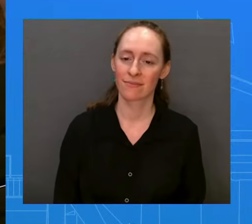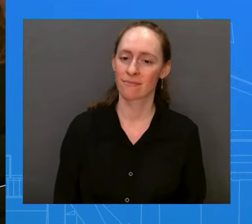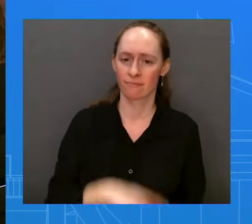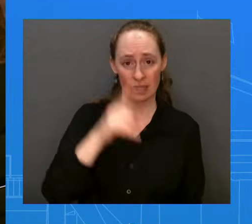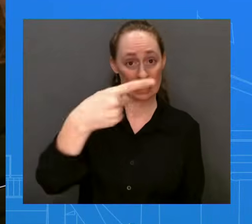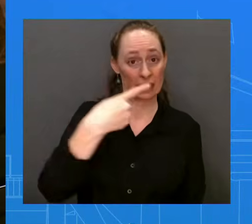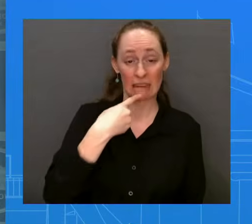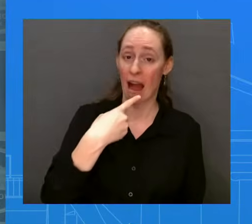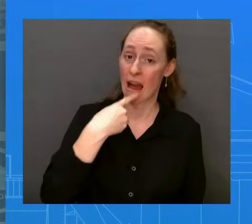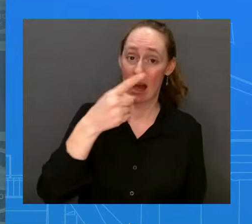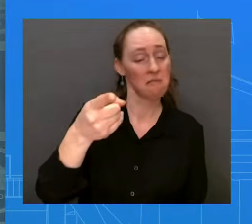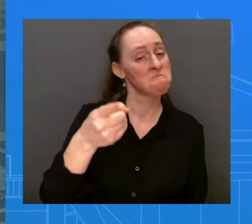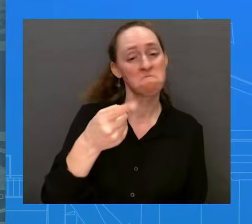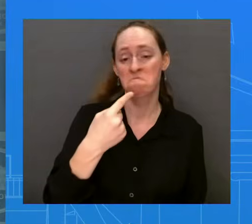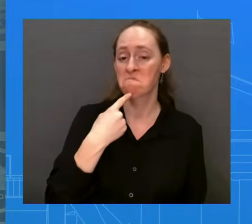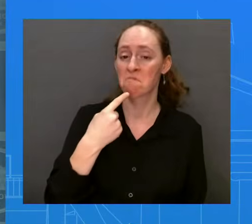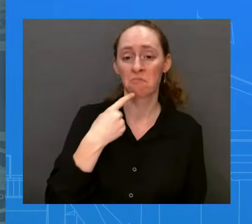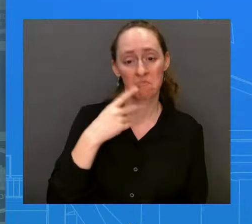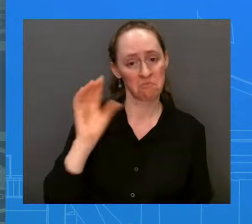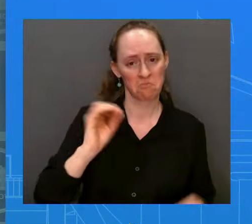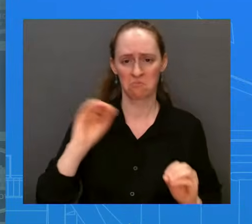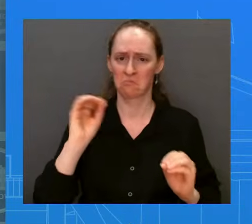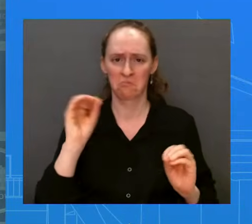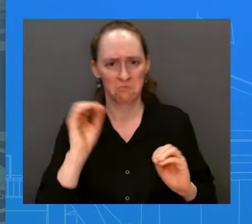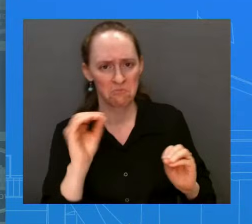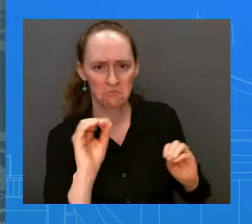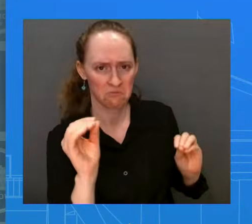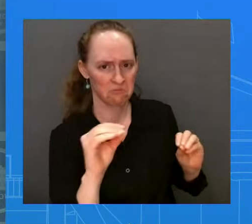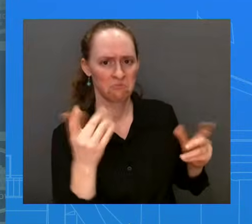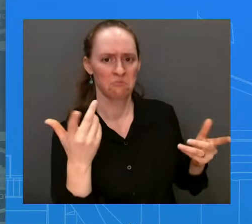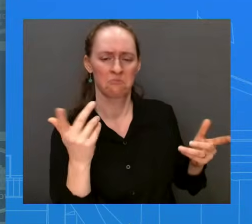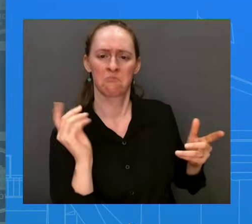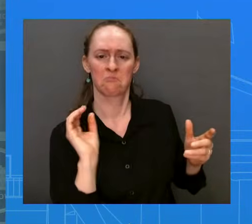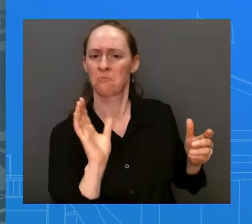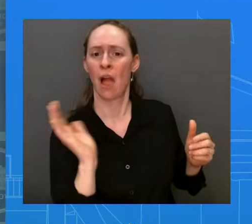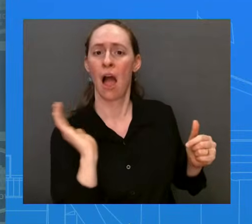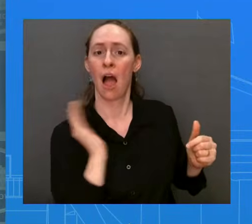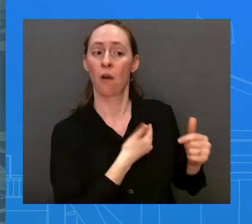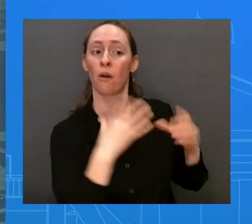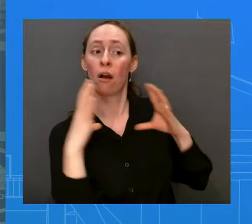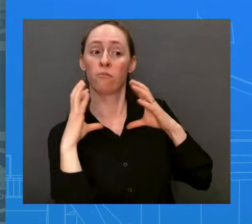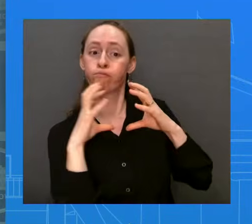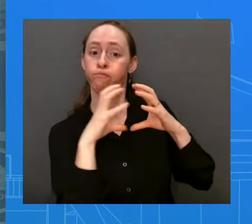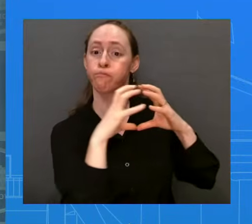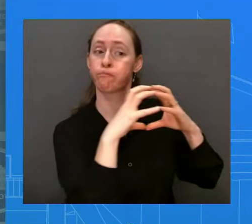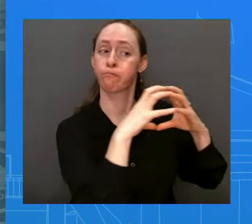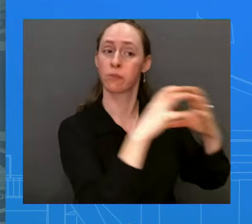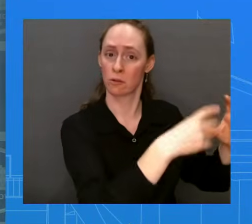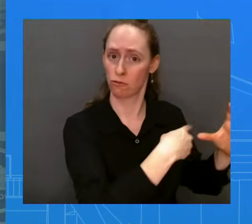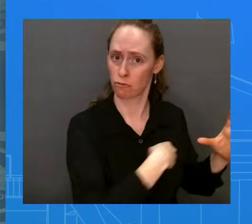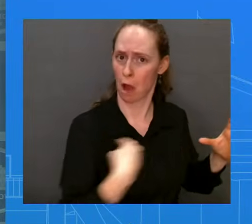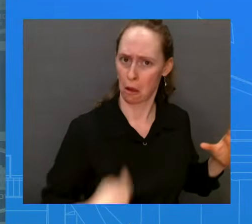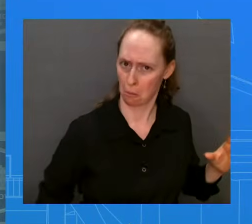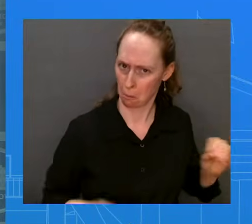Mr. Kirby: We are not flying surveillance balloons over China. I'm not aware of any other craft that we're flying over -- into Chinese airspace.